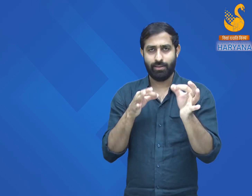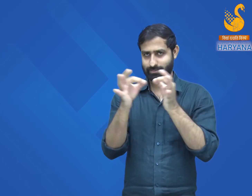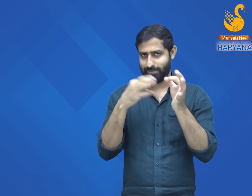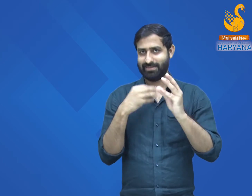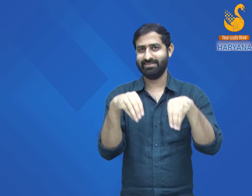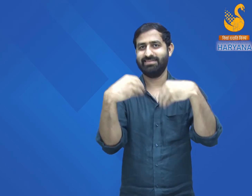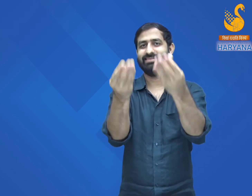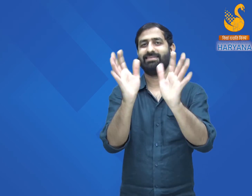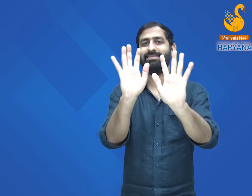Let me tell you.